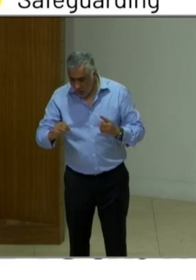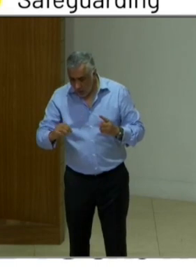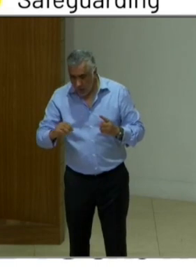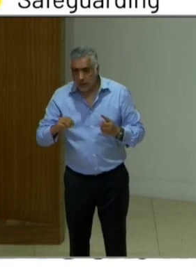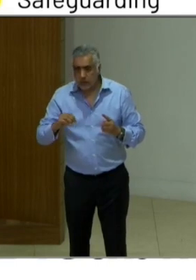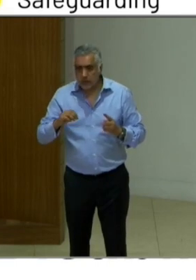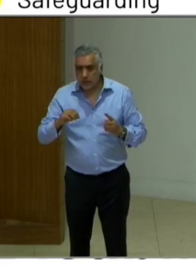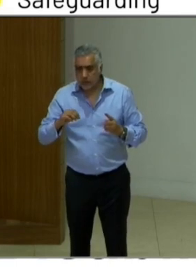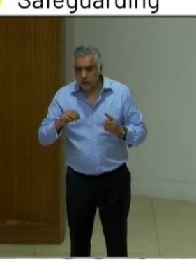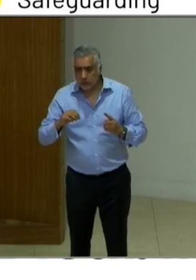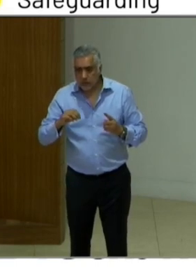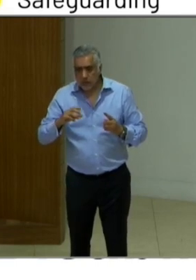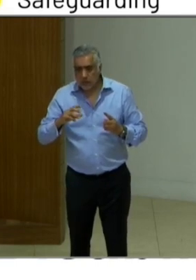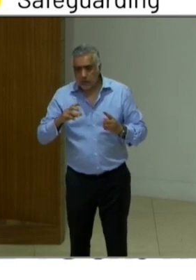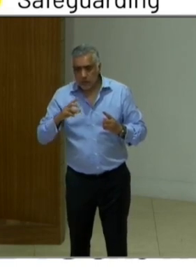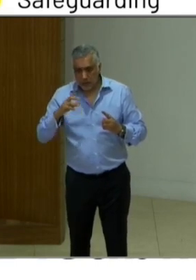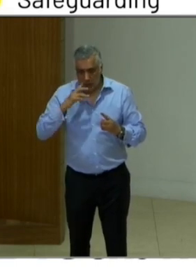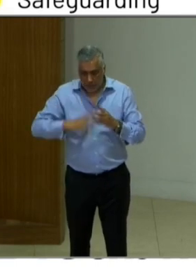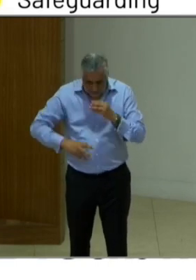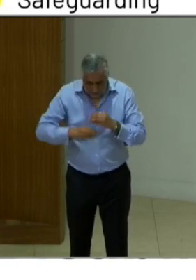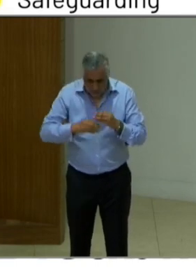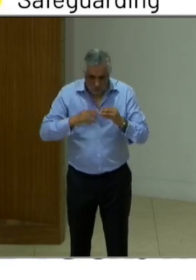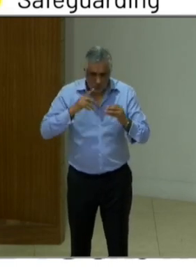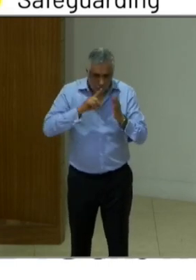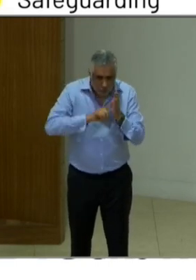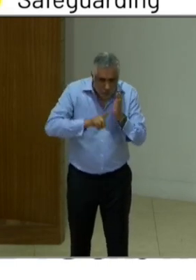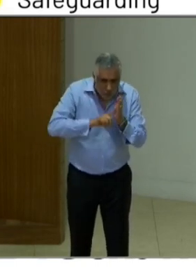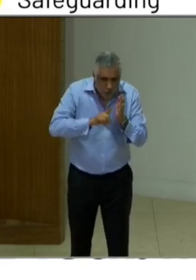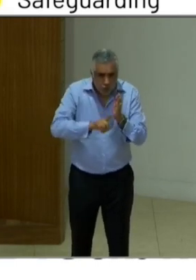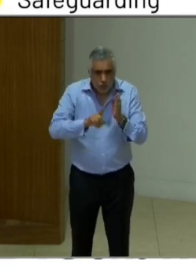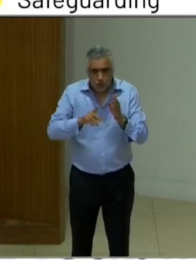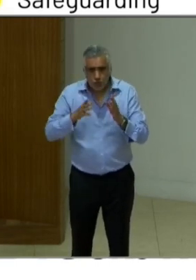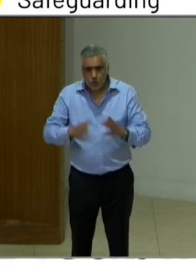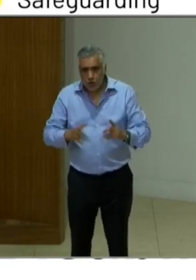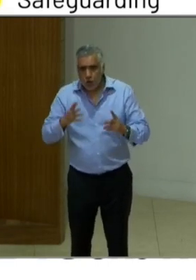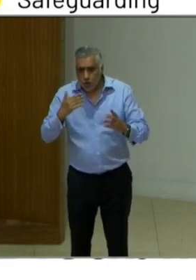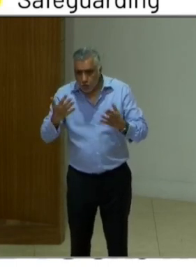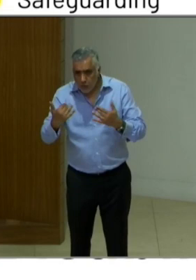feature, meet up with researchers and academics to engage in discussion